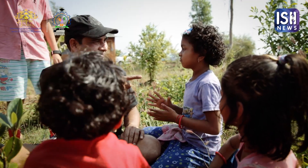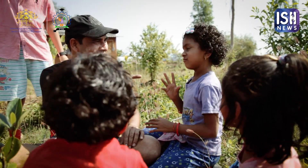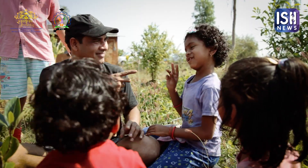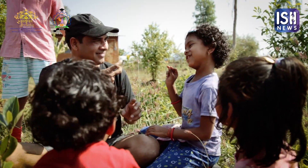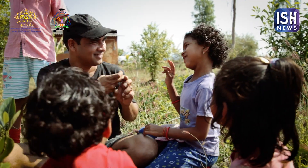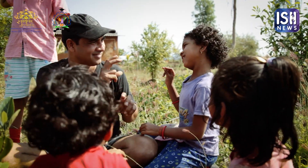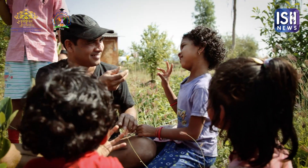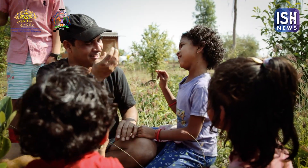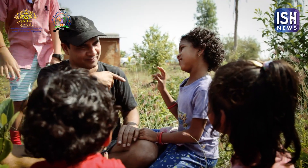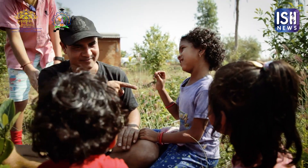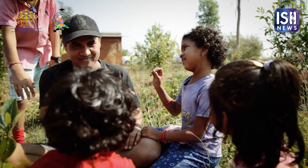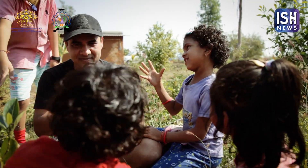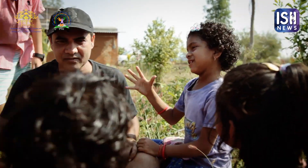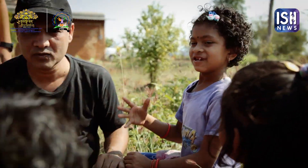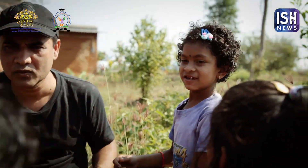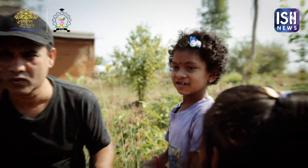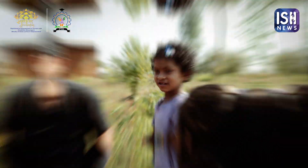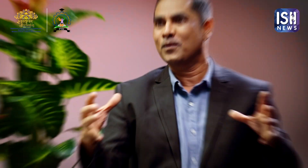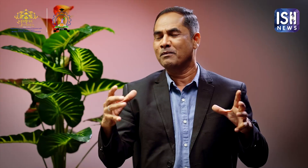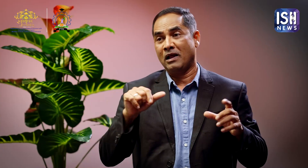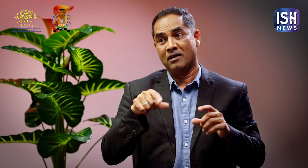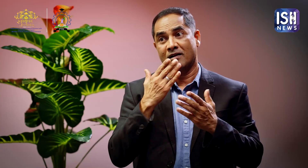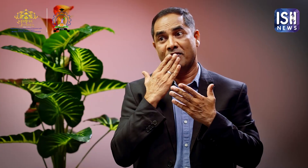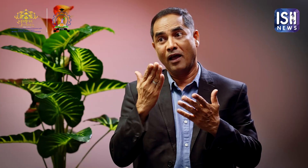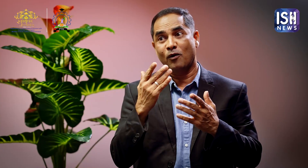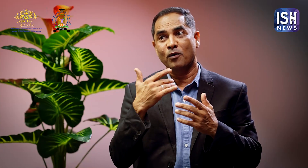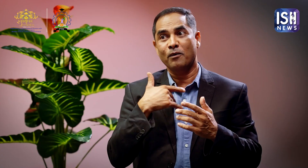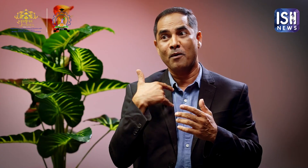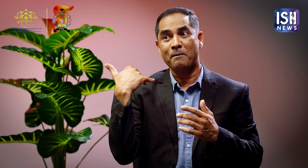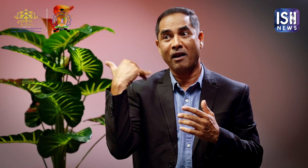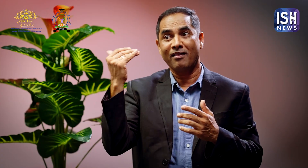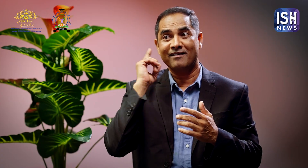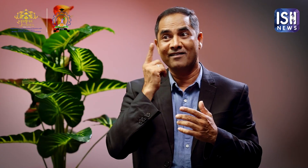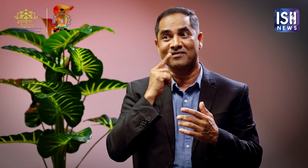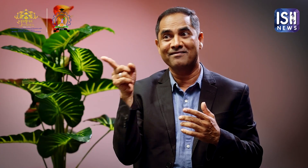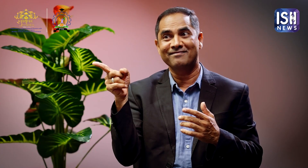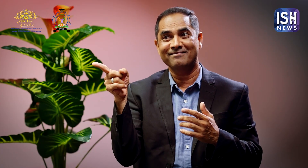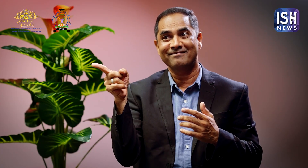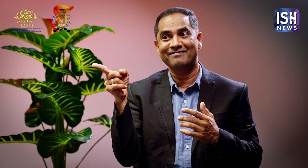Ha, no no! I owe a lot of thanks to my Deaf brother.